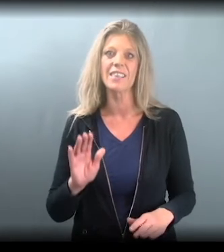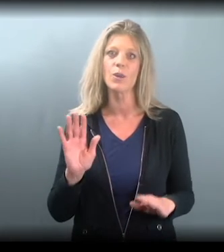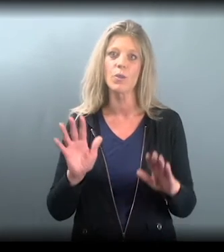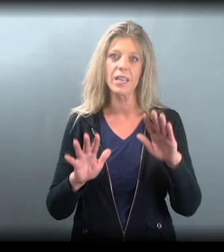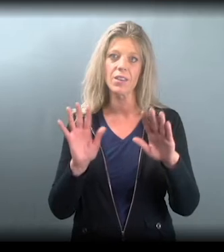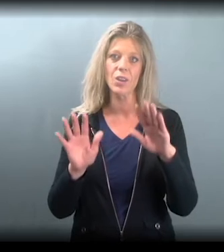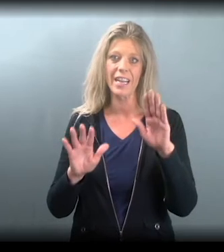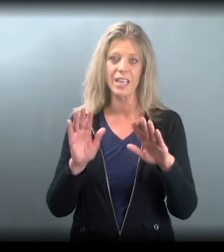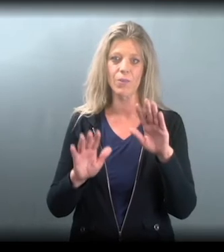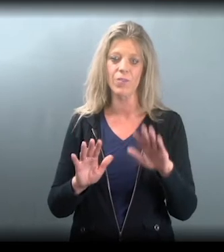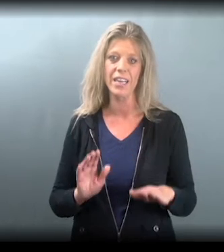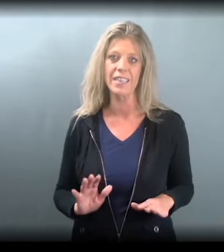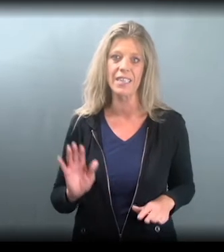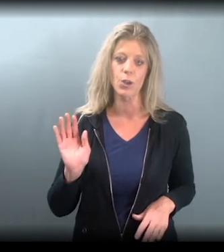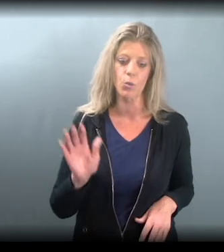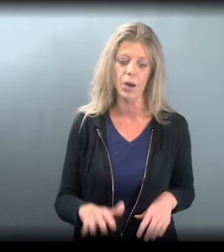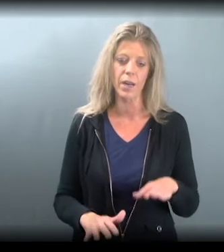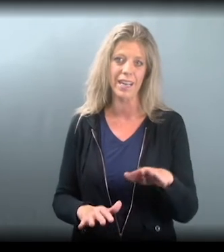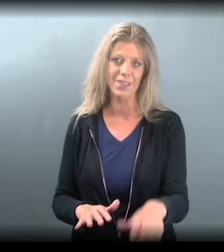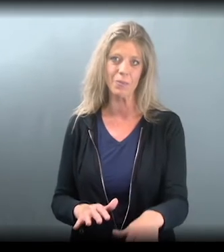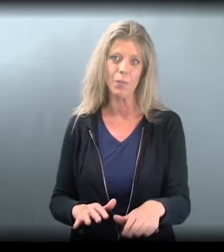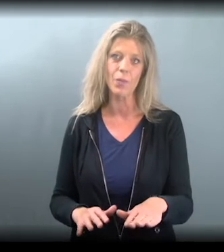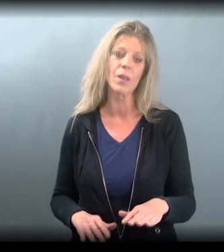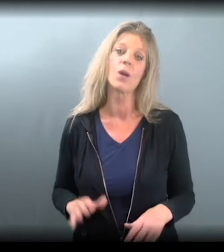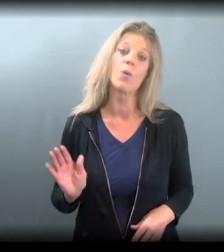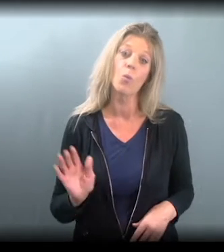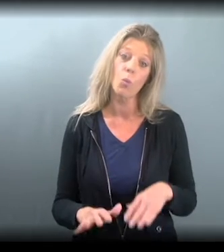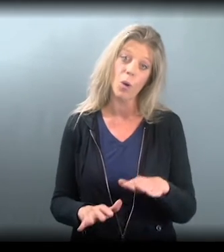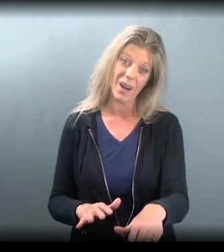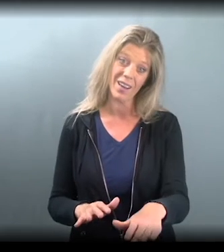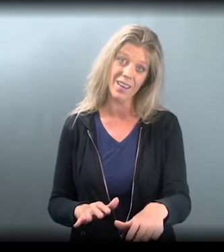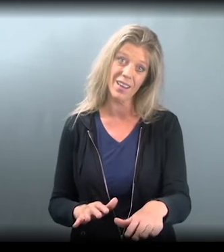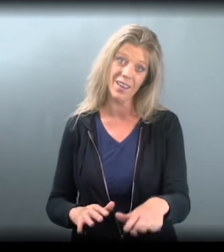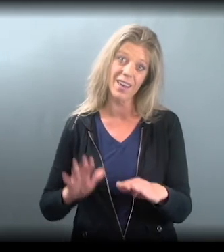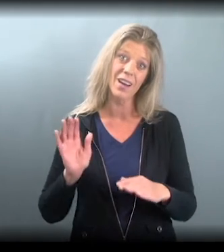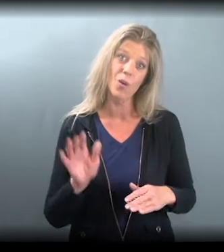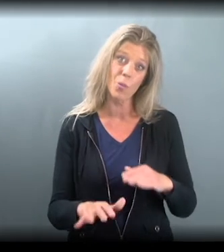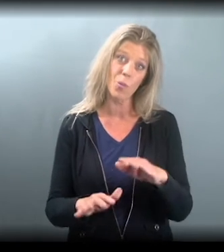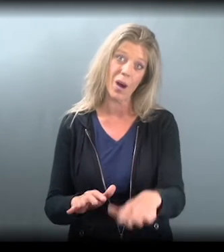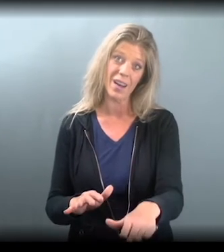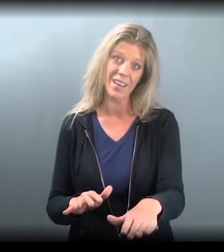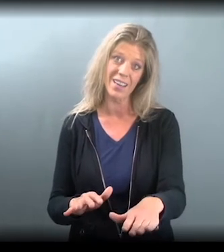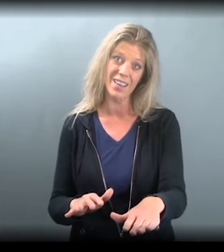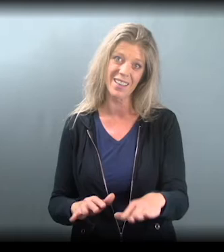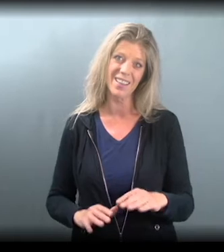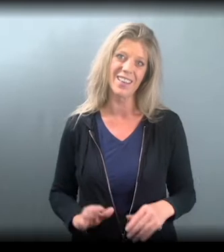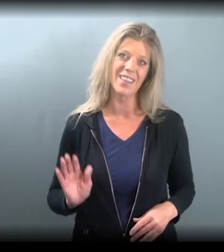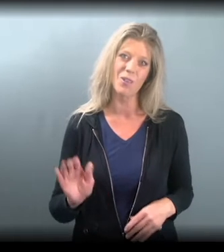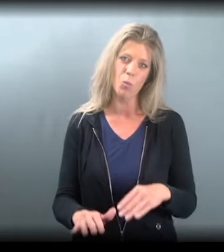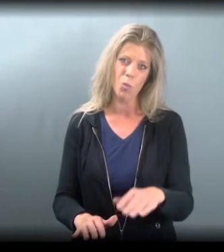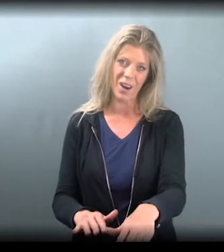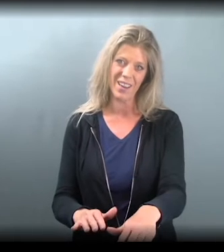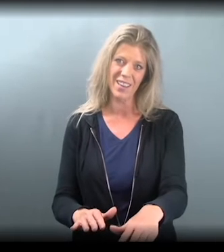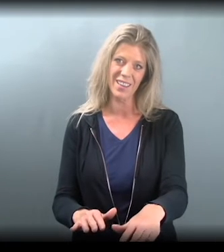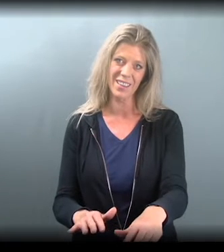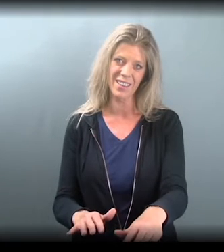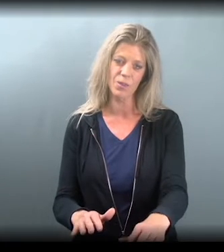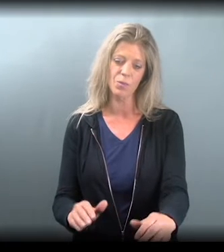So, these are like your feet and you're walking. WALK